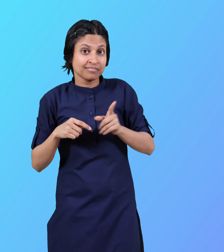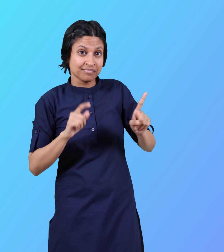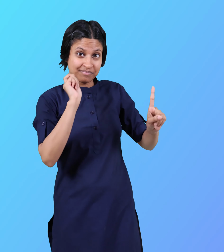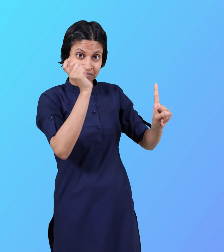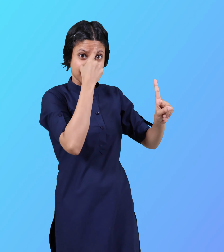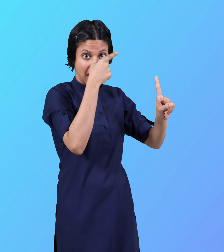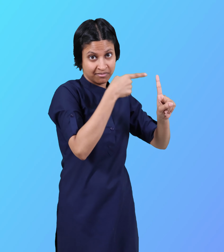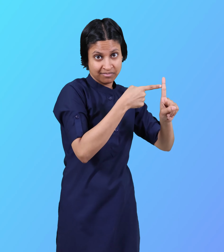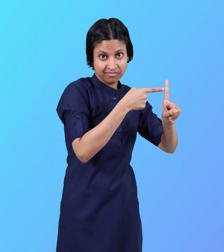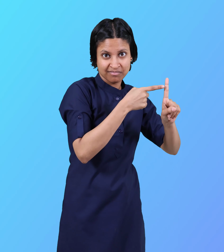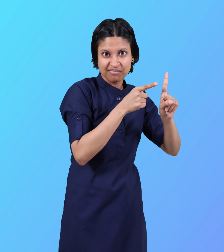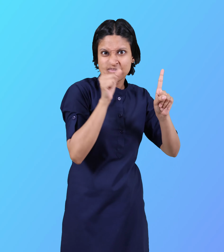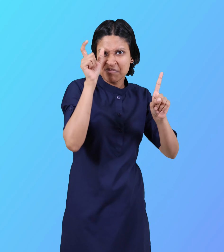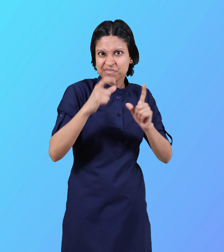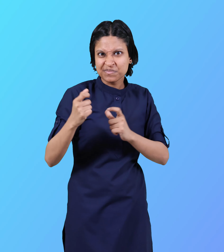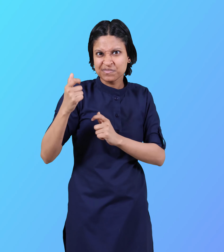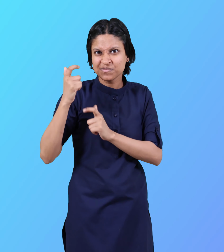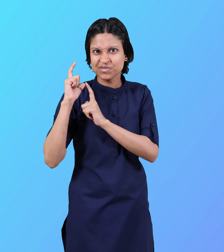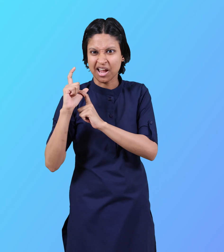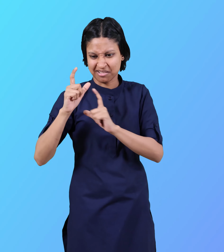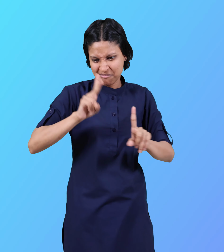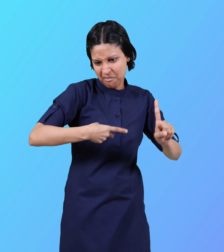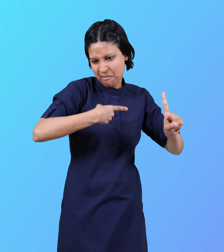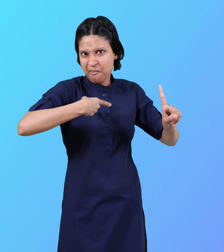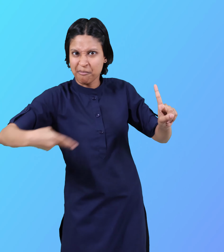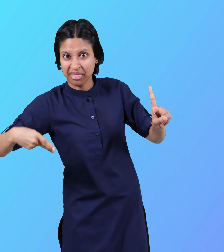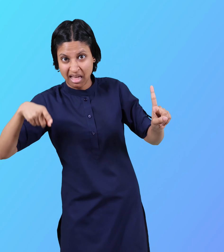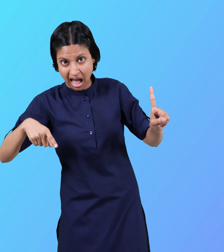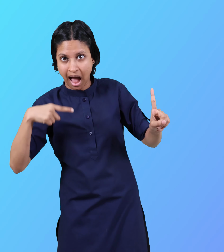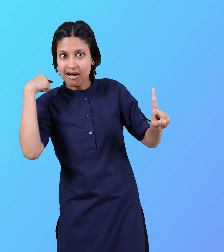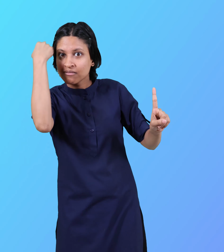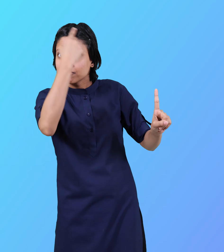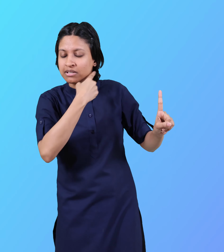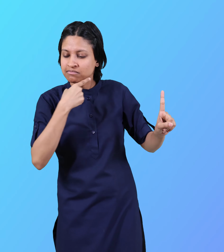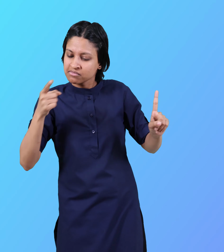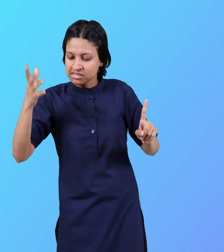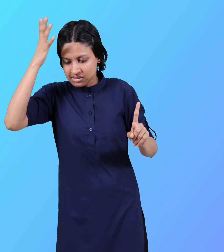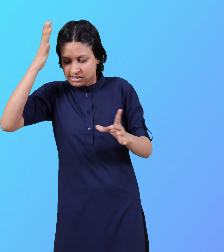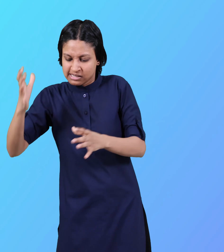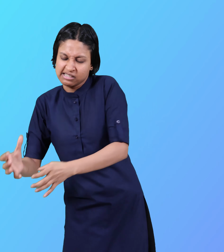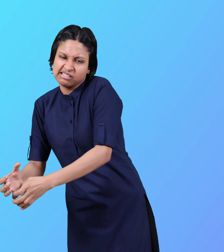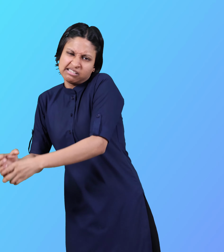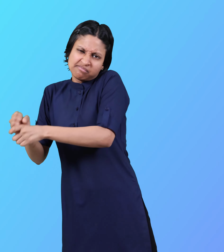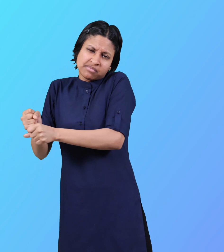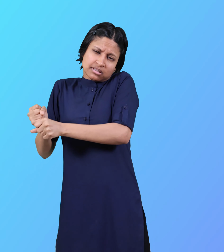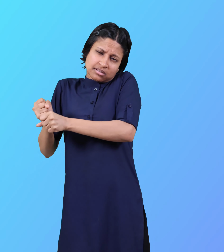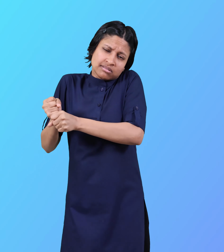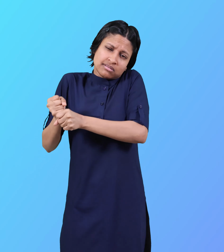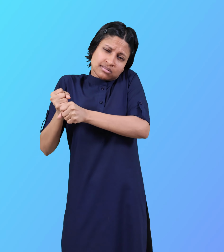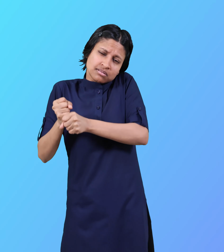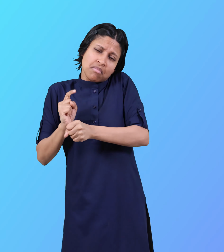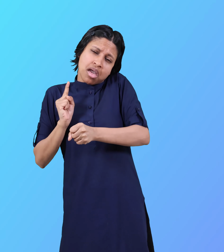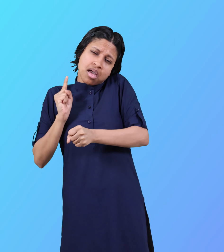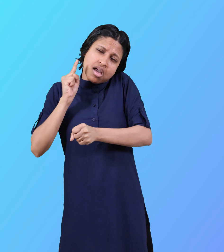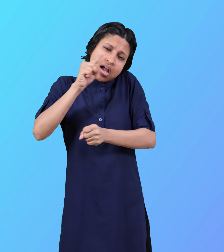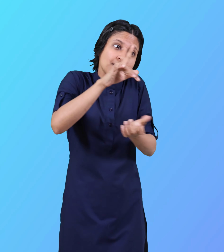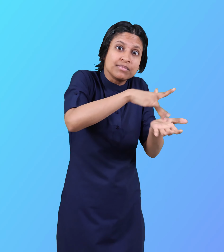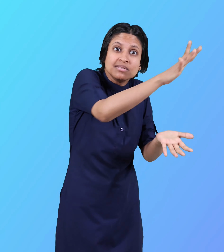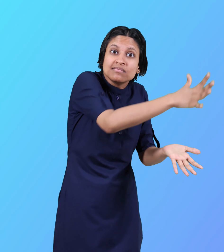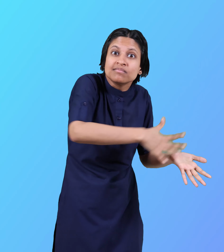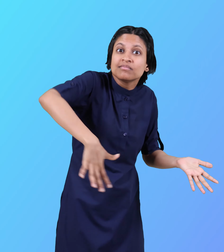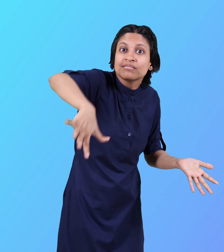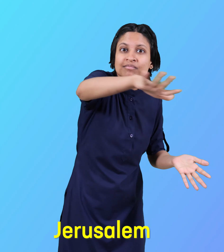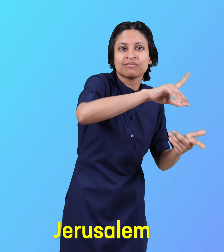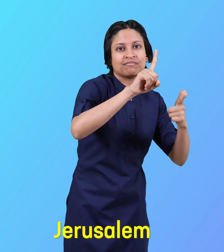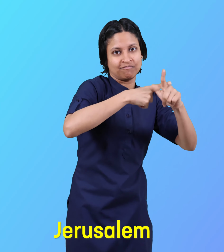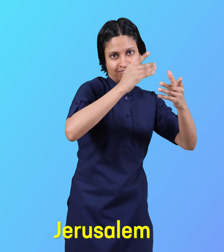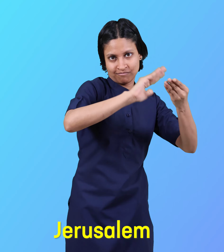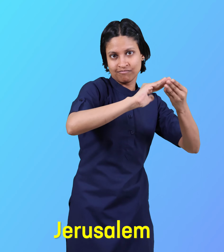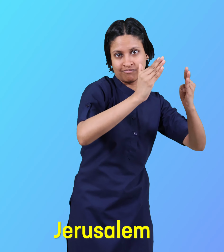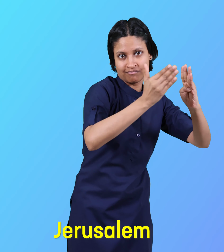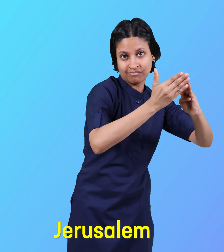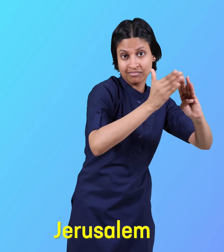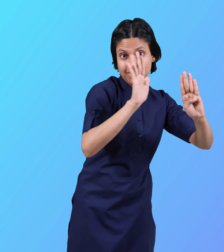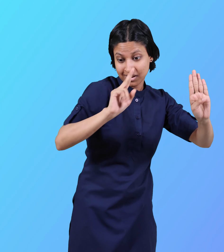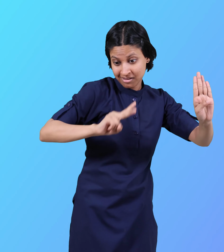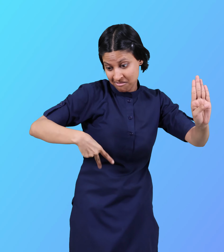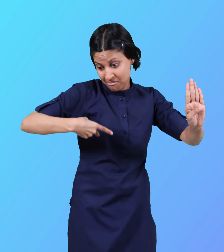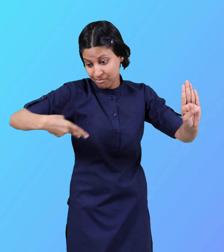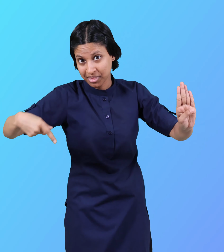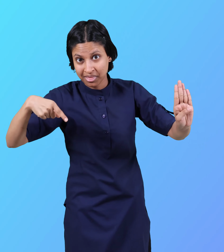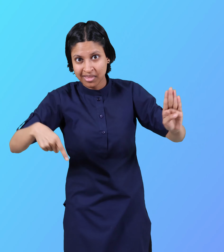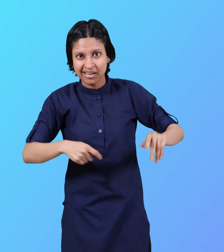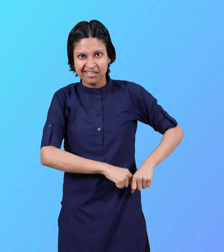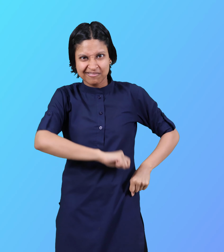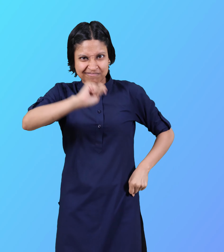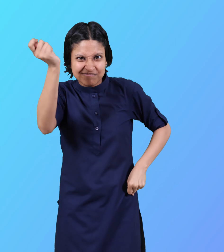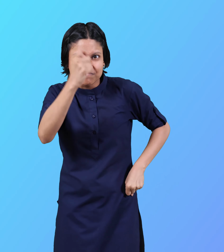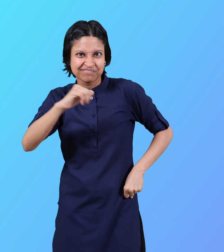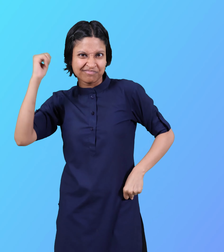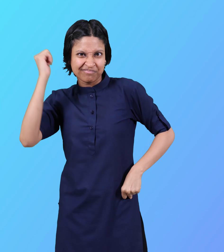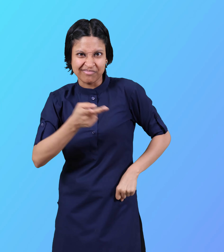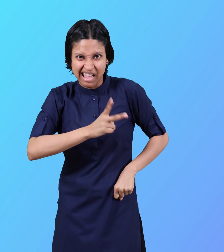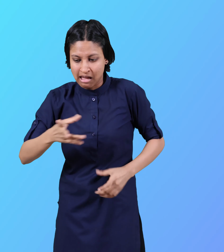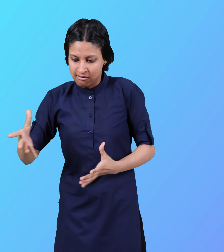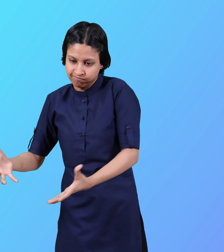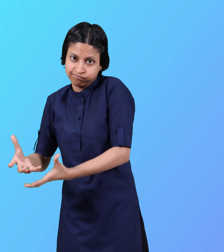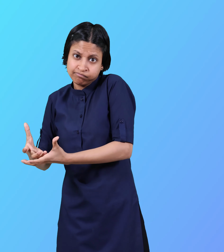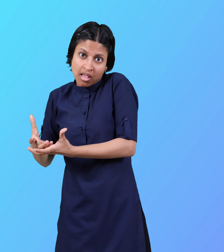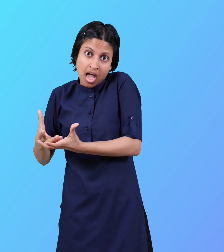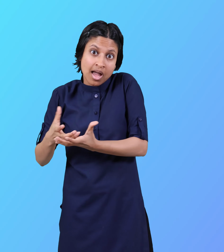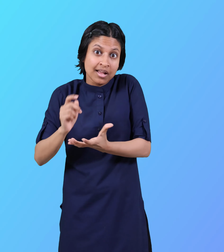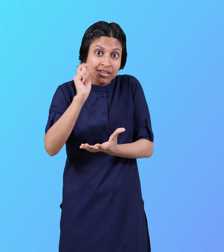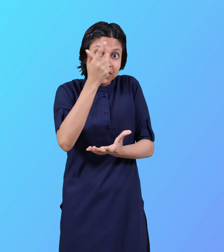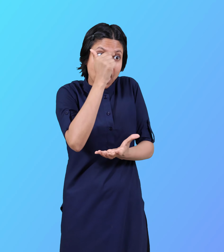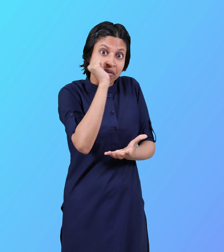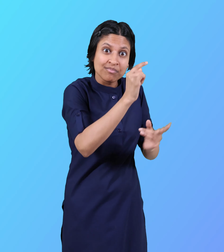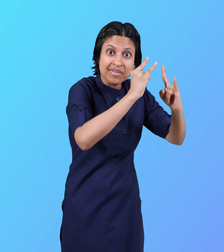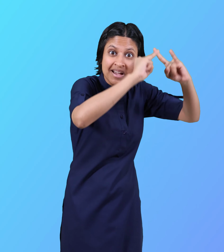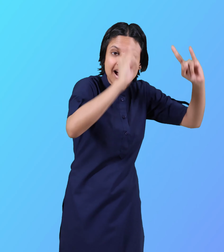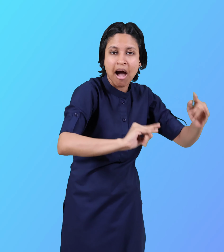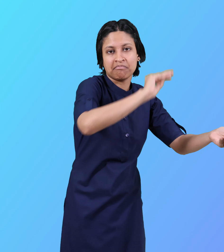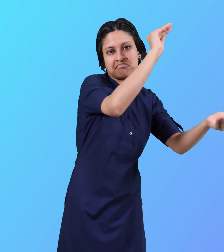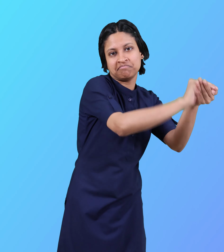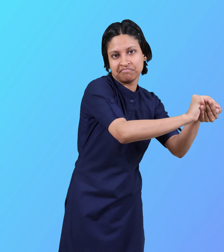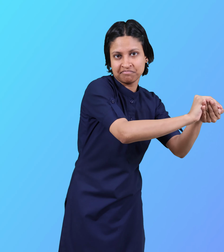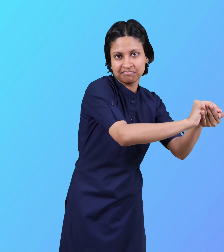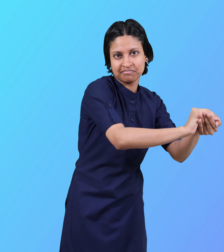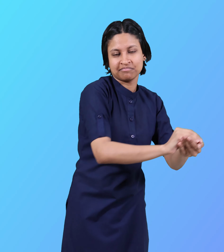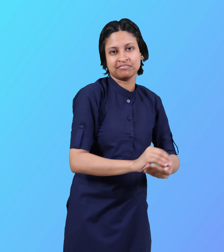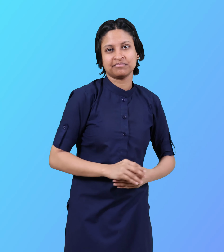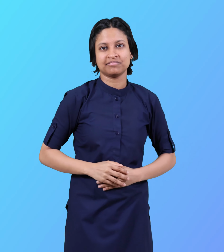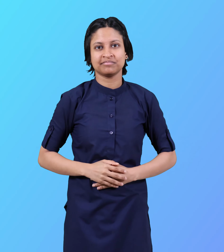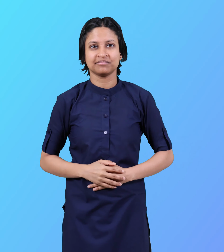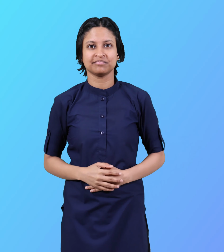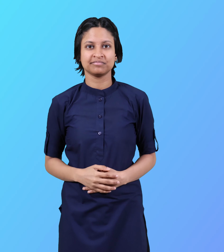David took the Philistine’s head to Jerusalem, but he kept the Philistine’s weapons at home.